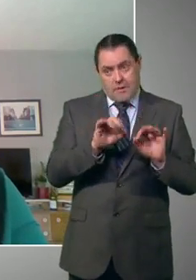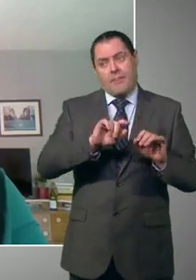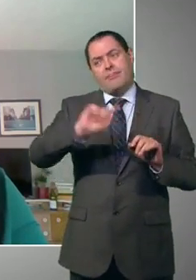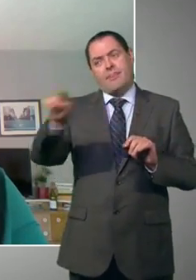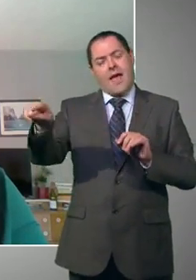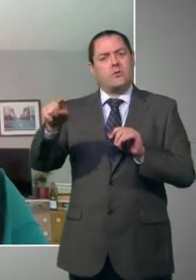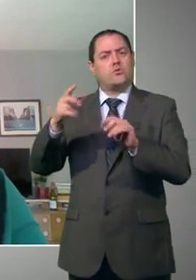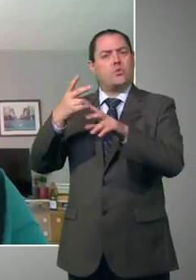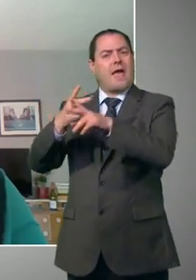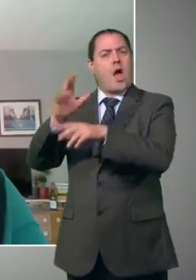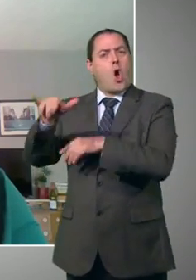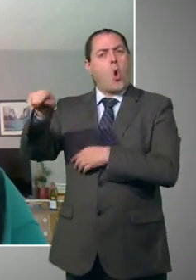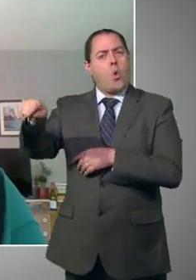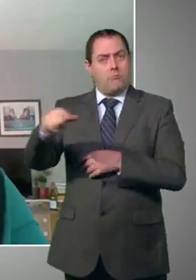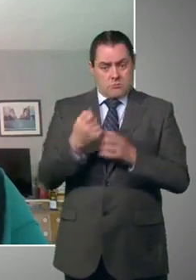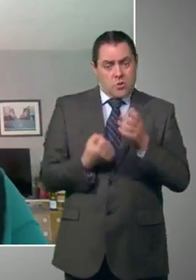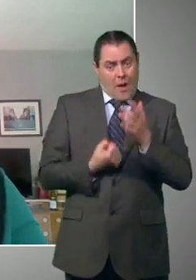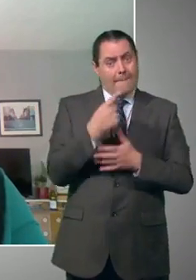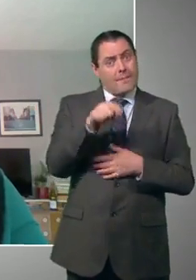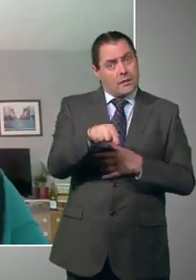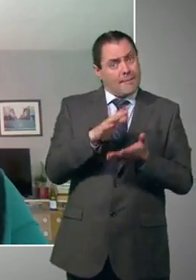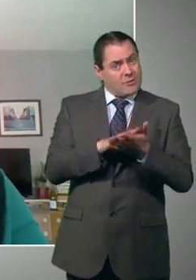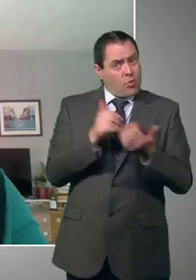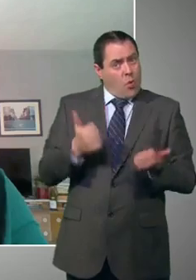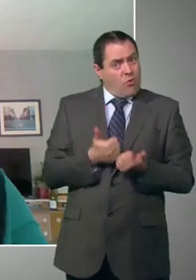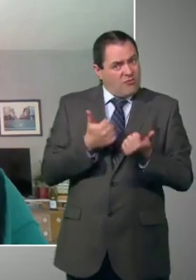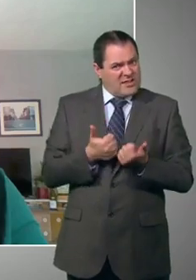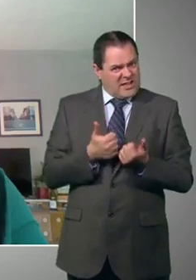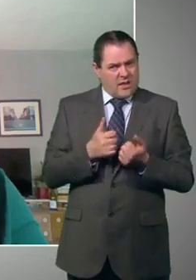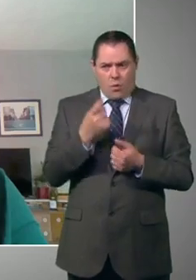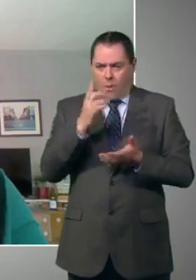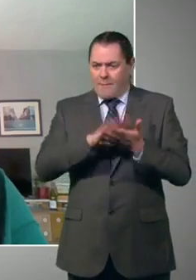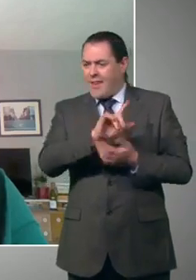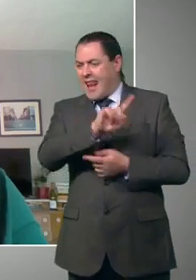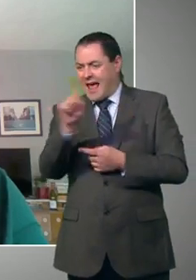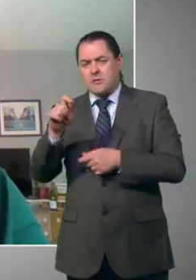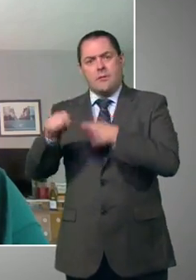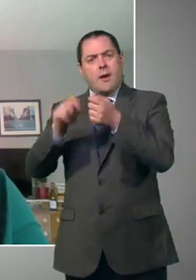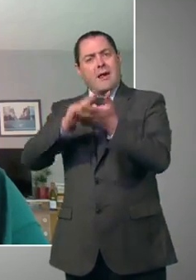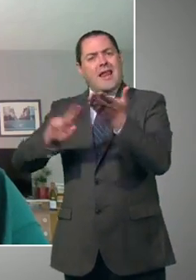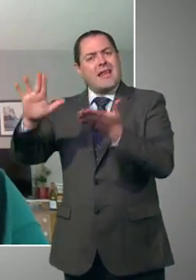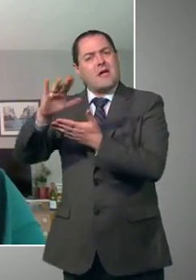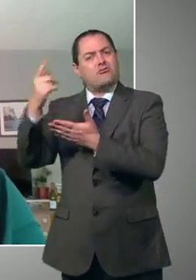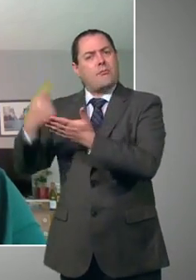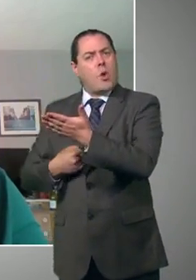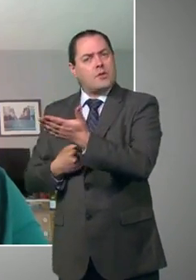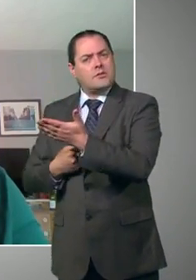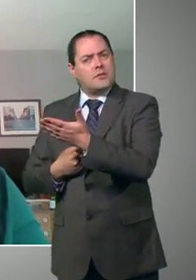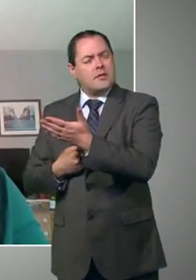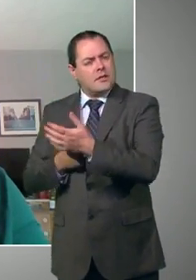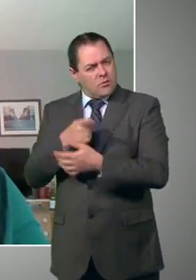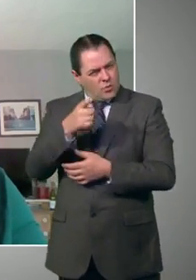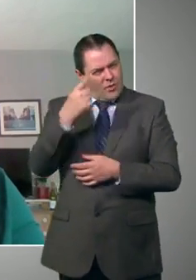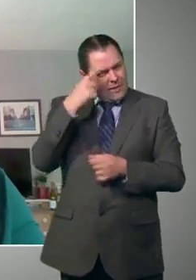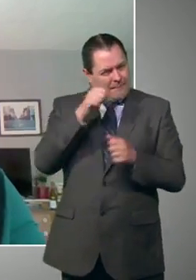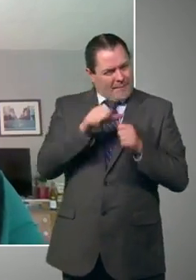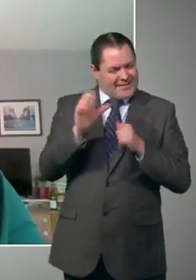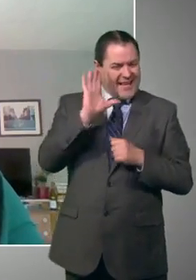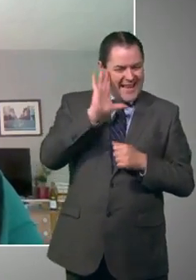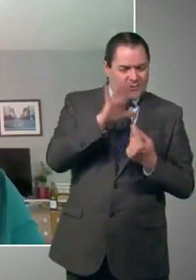does it not become a national policy for another month? and do you wish you'd take more advice from local public health and social care leaders at the